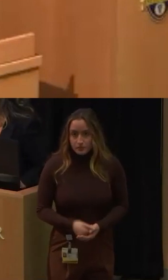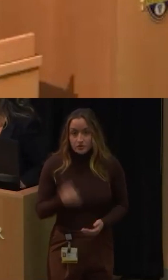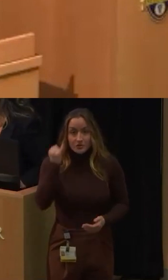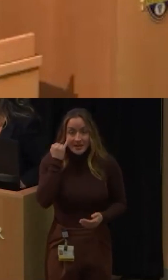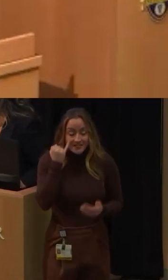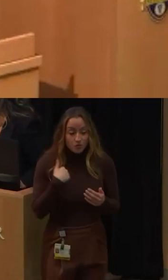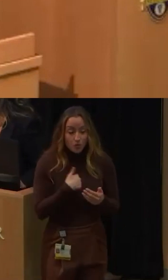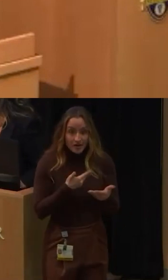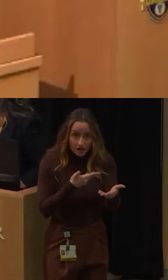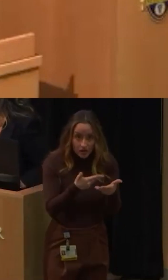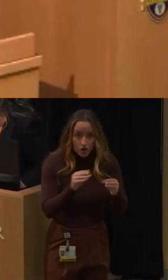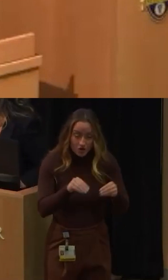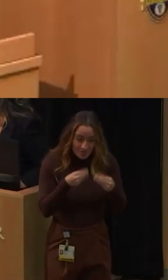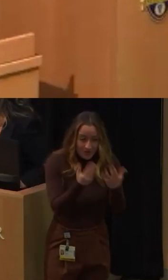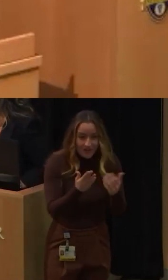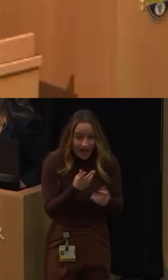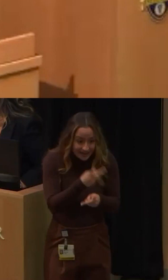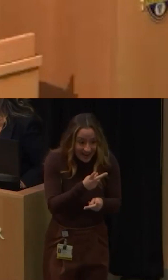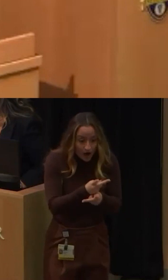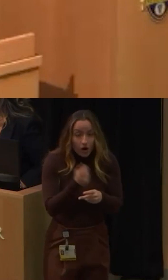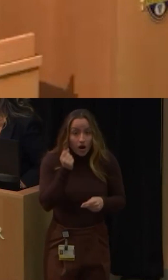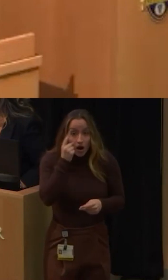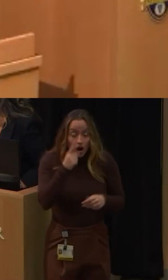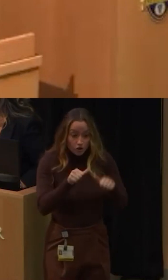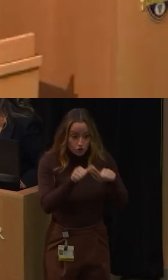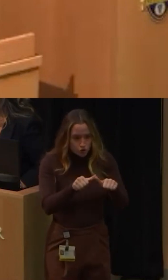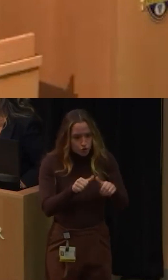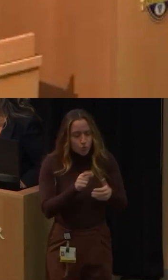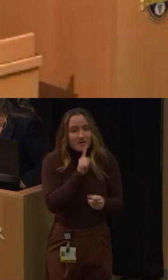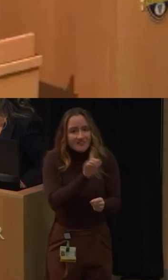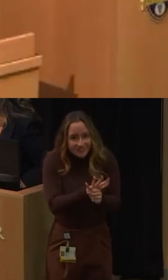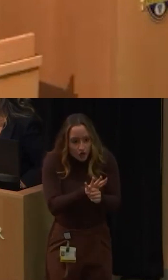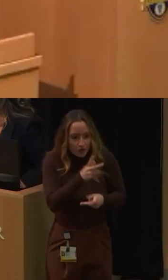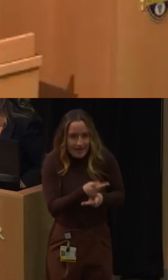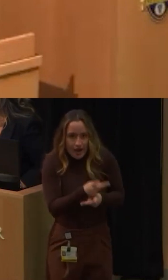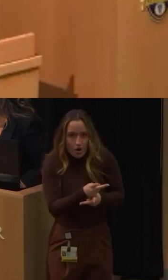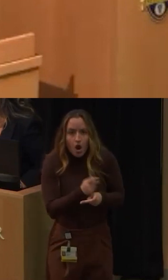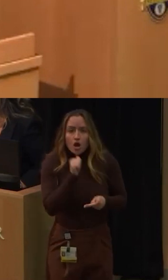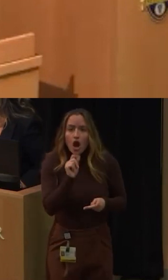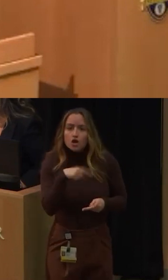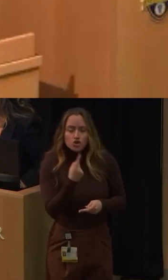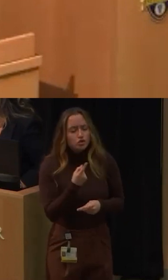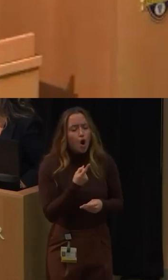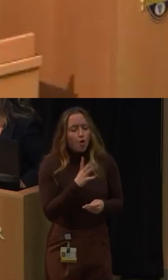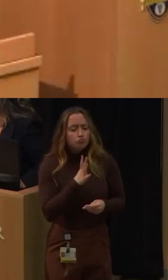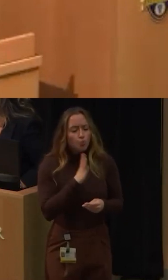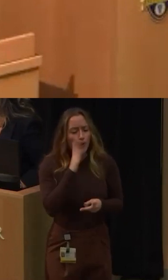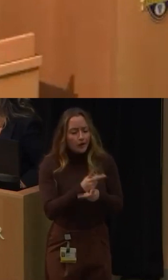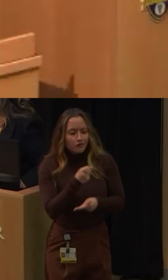but more importantly, to assure care, to assure health, not just deliver health care, but assure health.